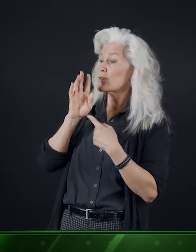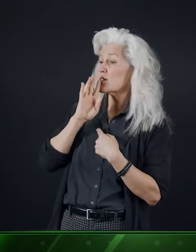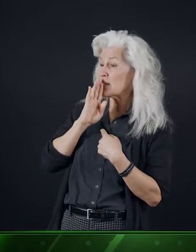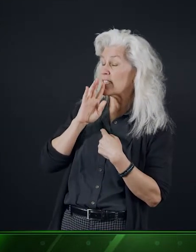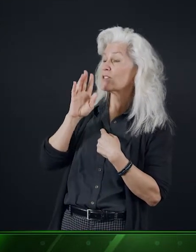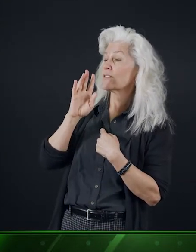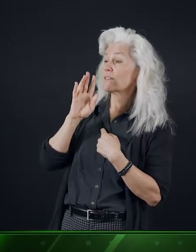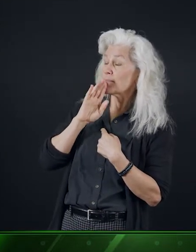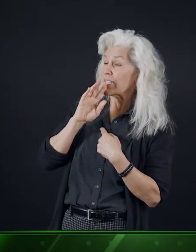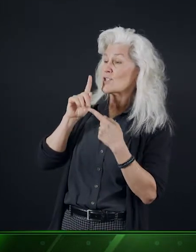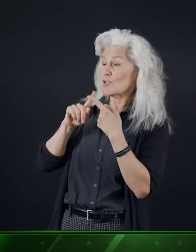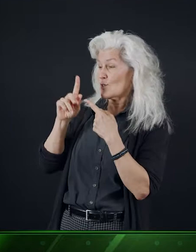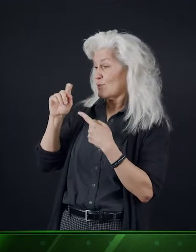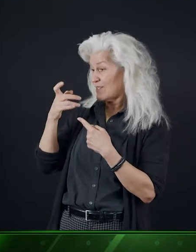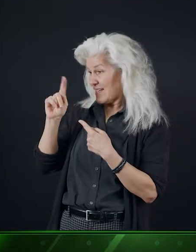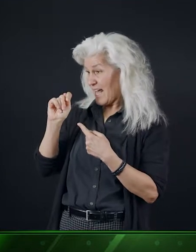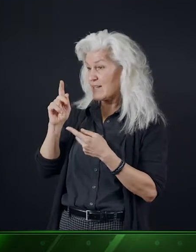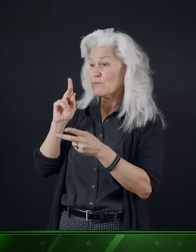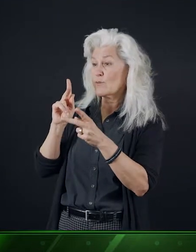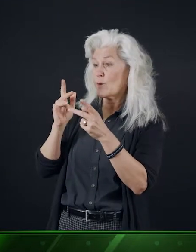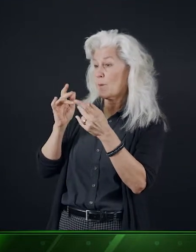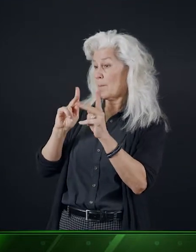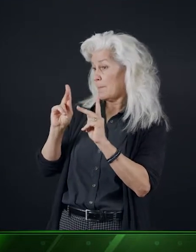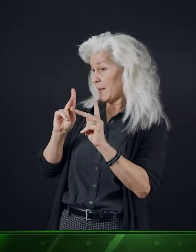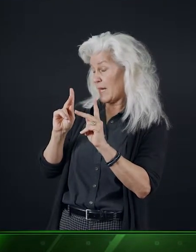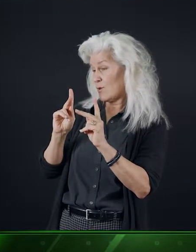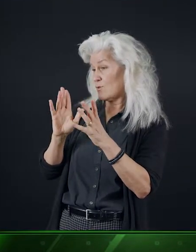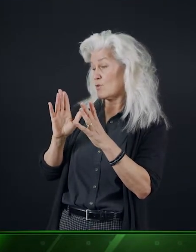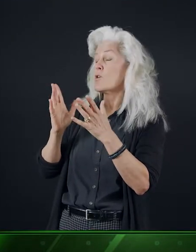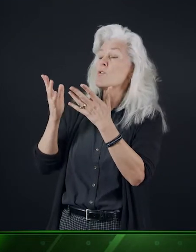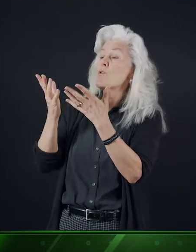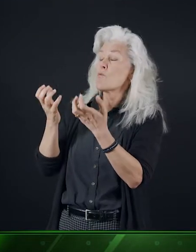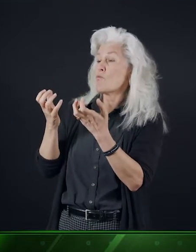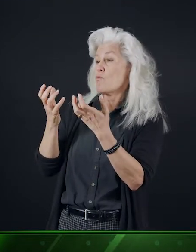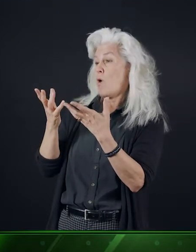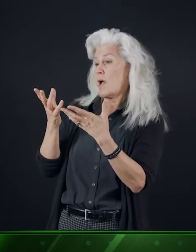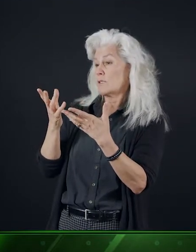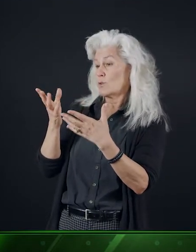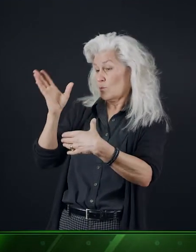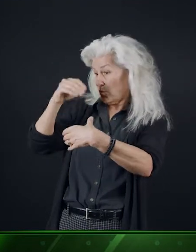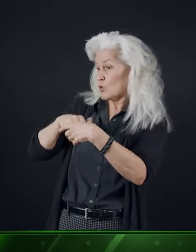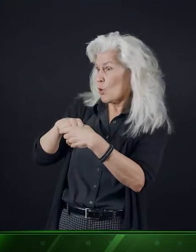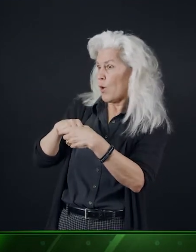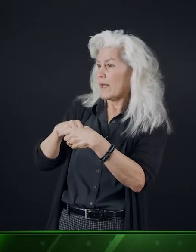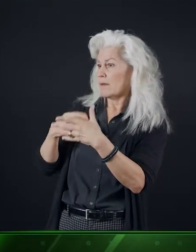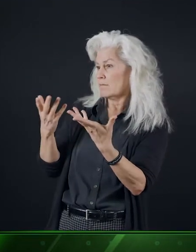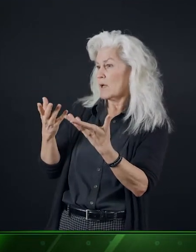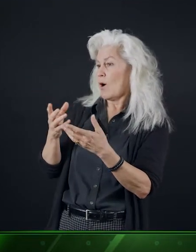who want to participate in voice chat and either need to send synthesized text or receive voice chat as synthesized text.